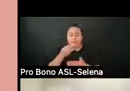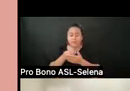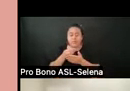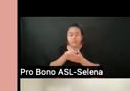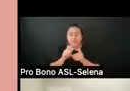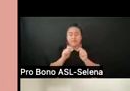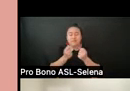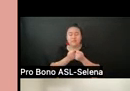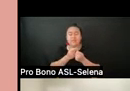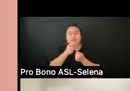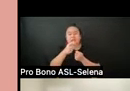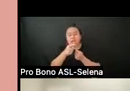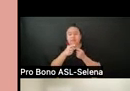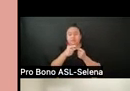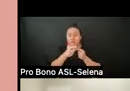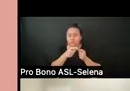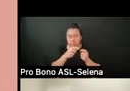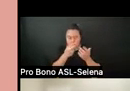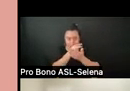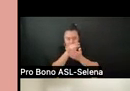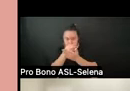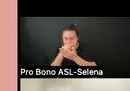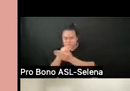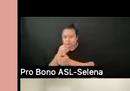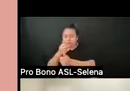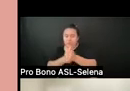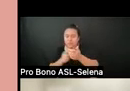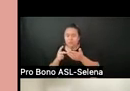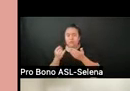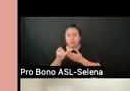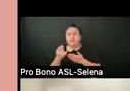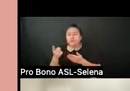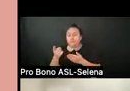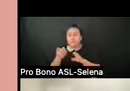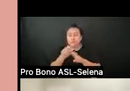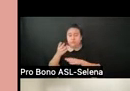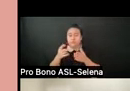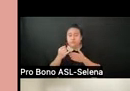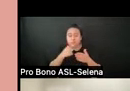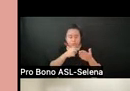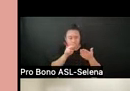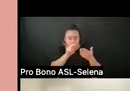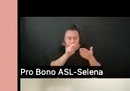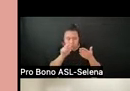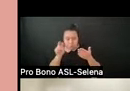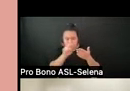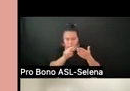So, when you submit your project, we go through it very carefully to make sure that you meet all of